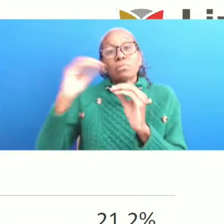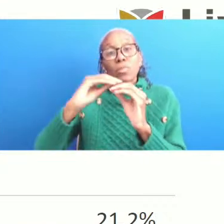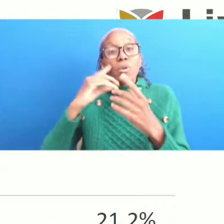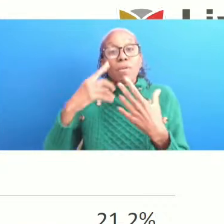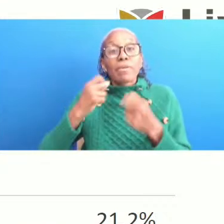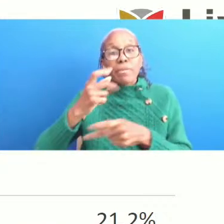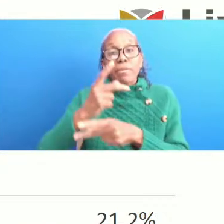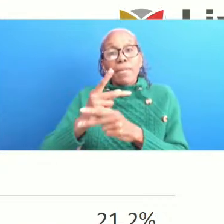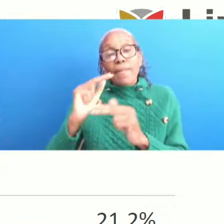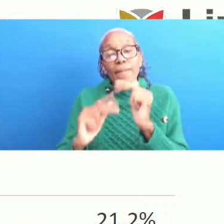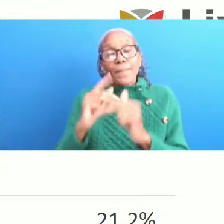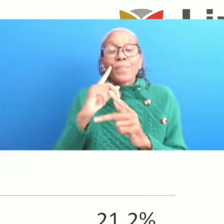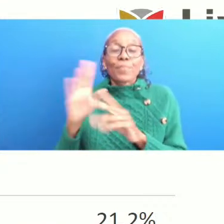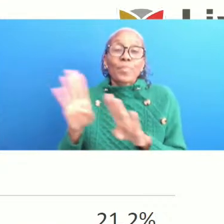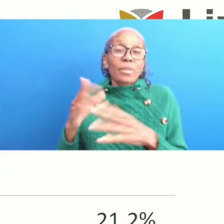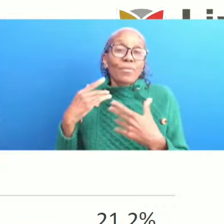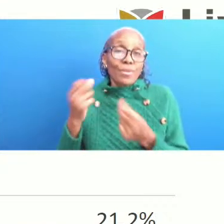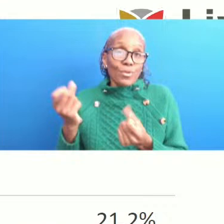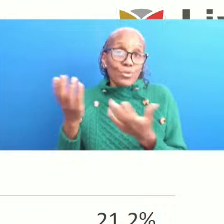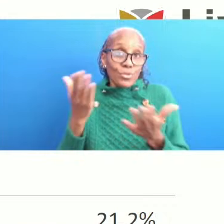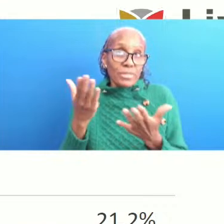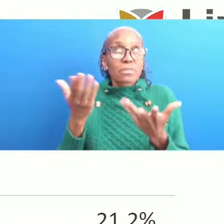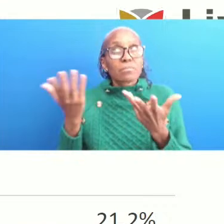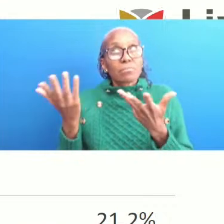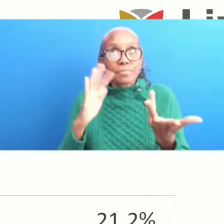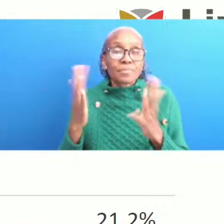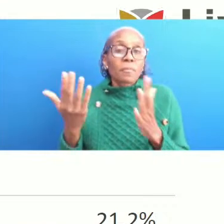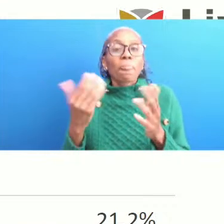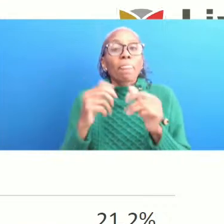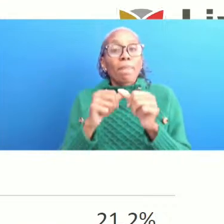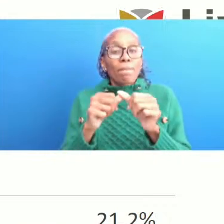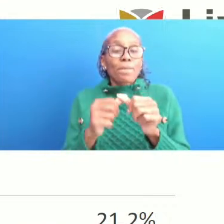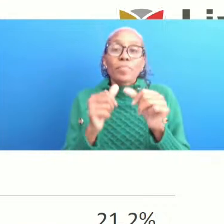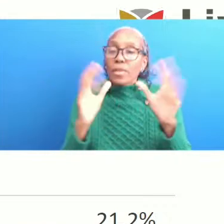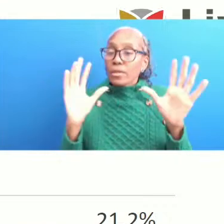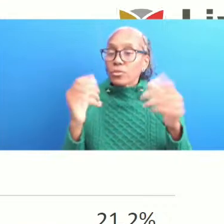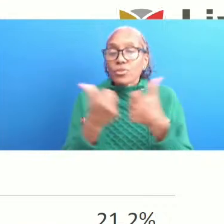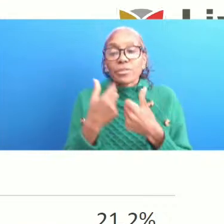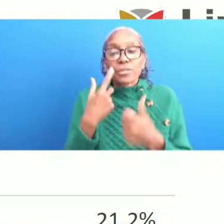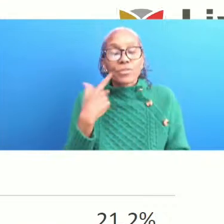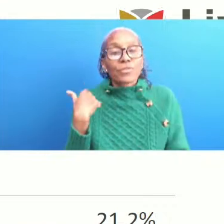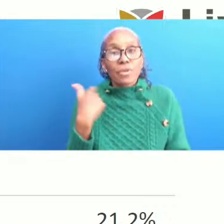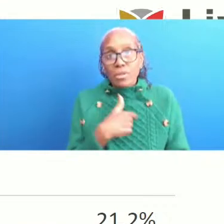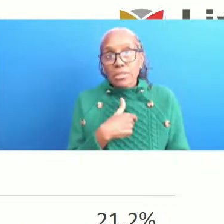UTILIZING HIGH UTILIZATION OF OUR HEALTH CARE FACILITIES FOR